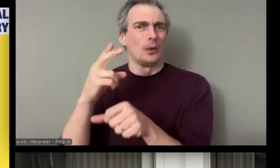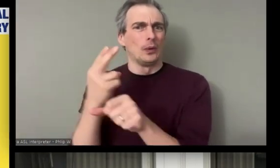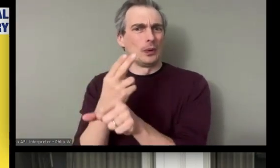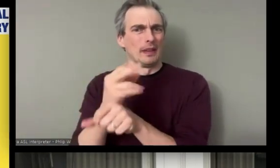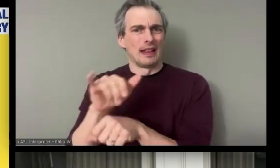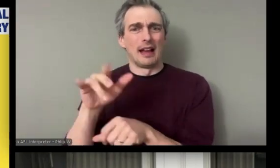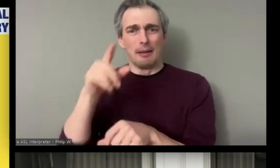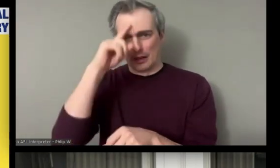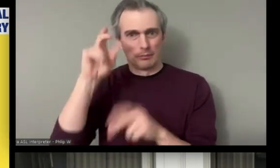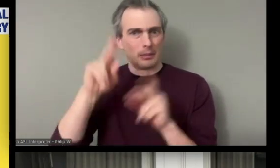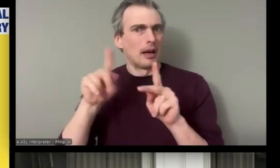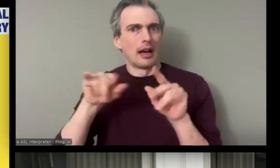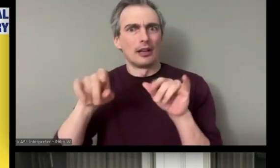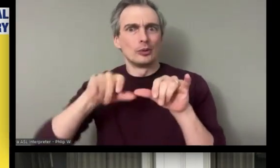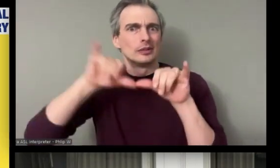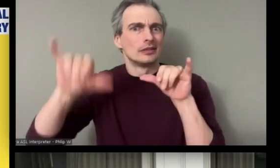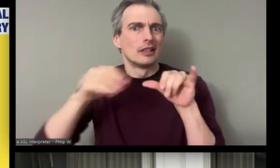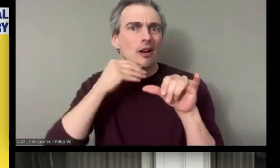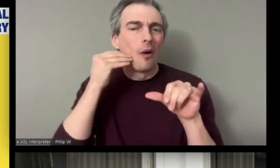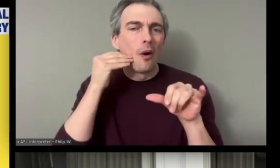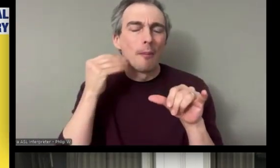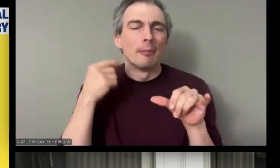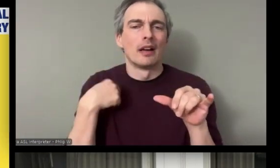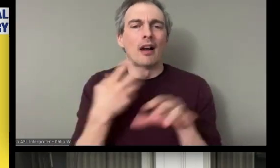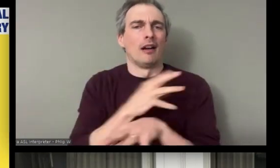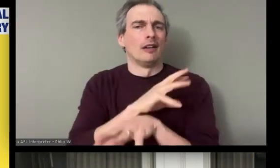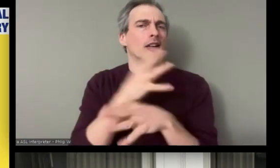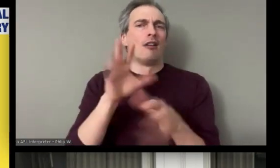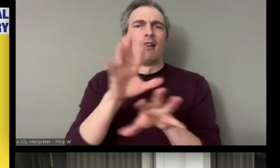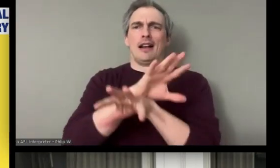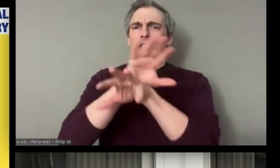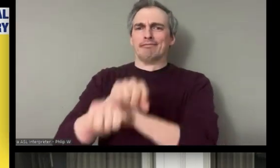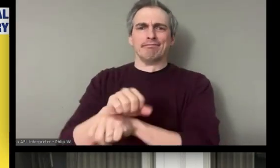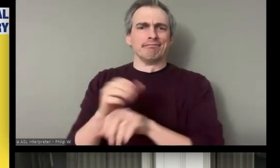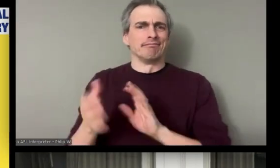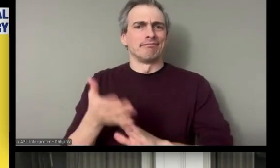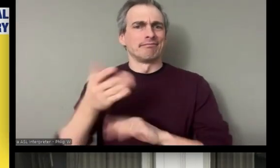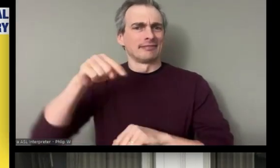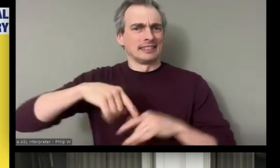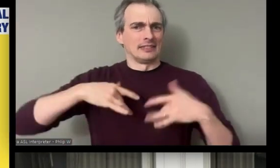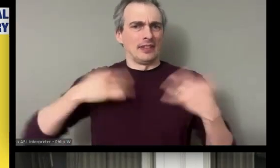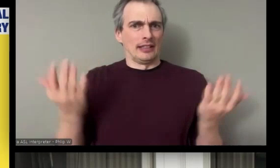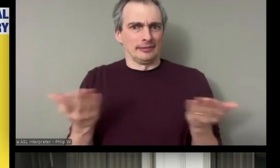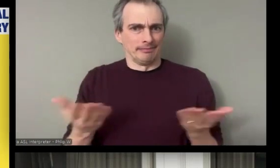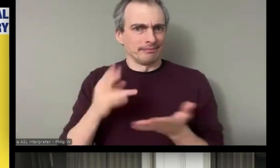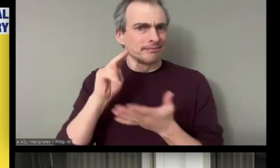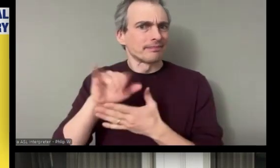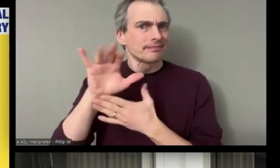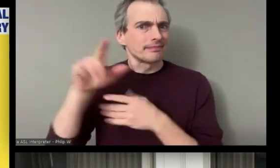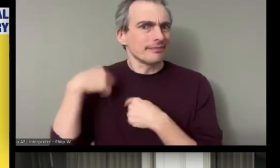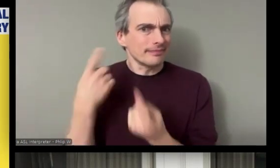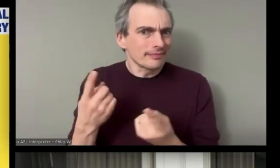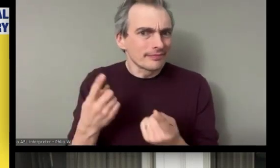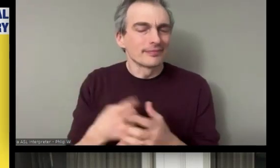And I had been used to organizing this event here in New York City. At the time, I was living in Tokyo.